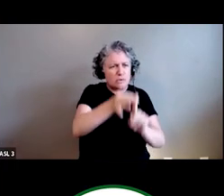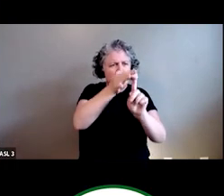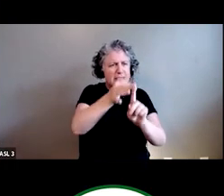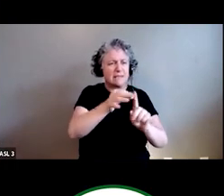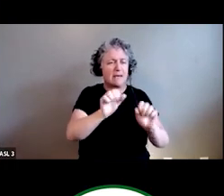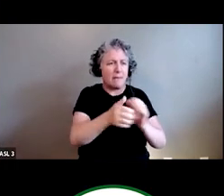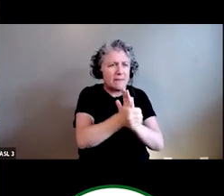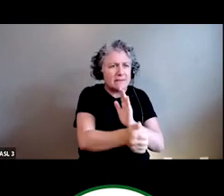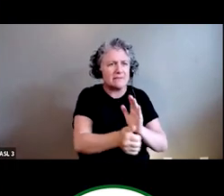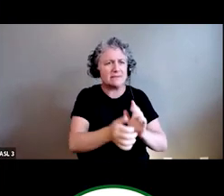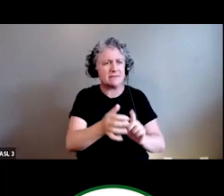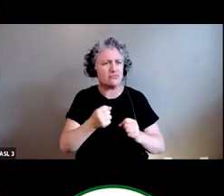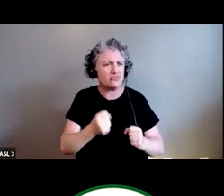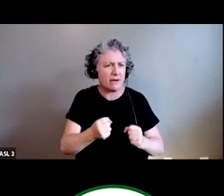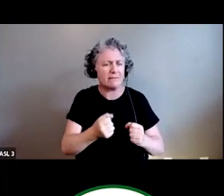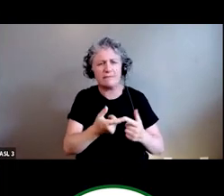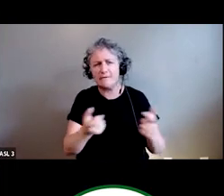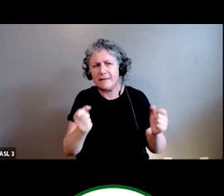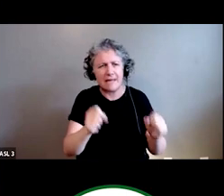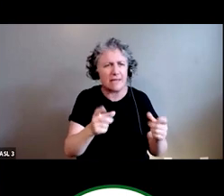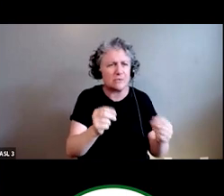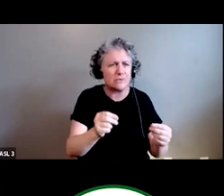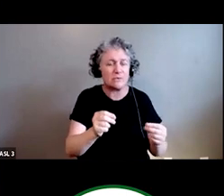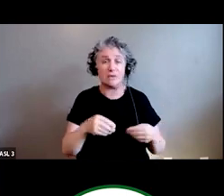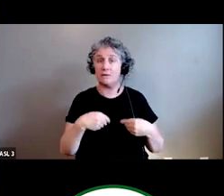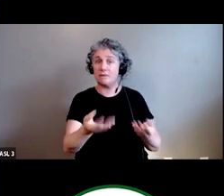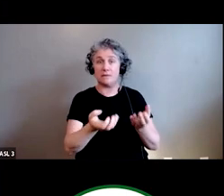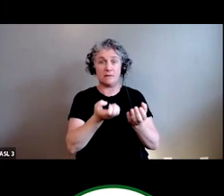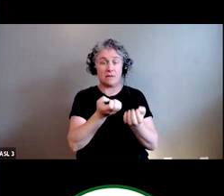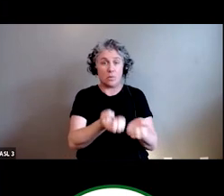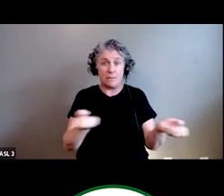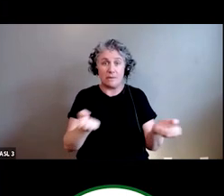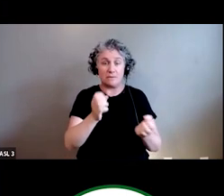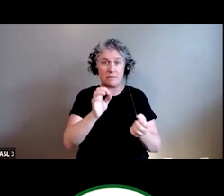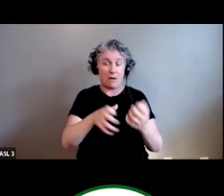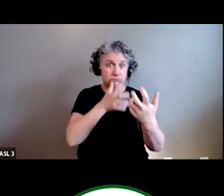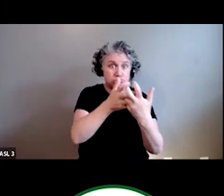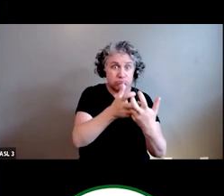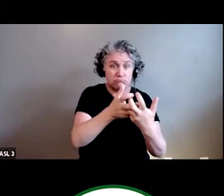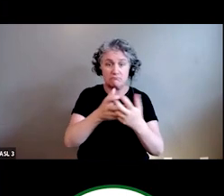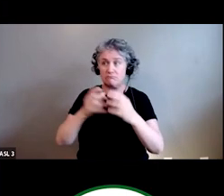Professional instructors and trained volunteer support. We remove the barriers to participation.